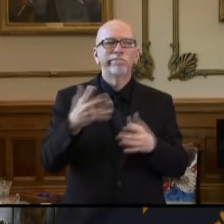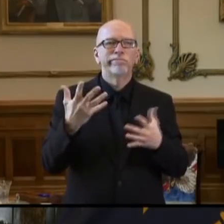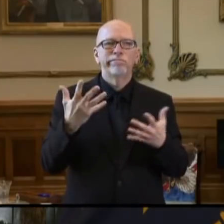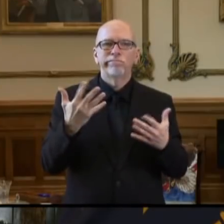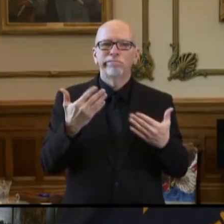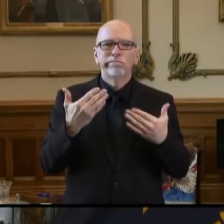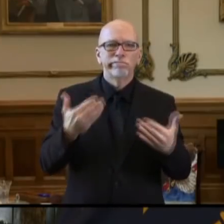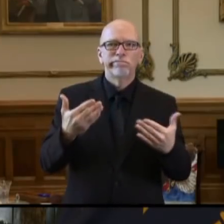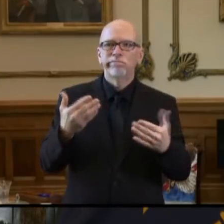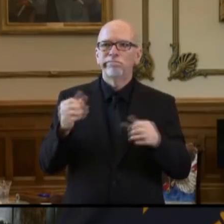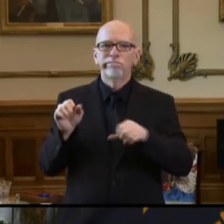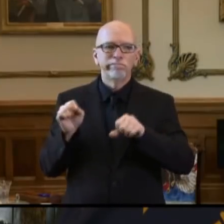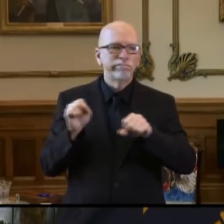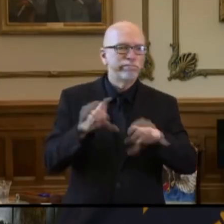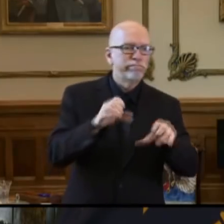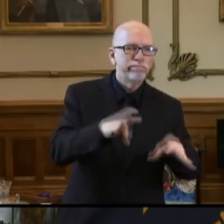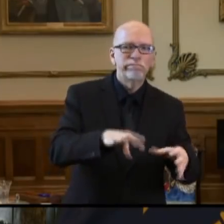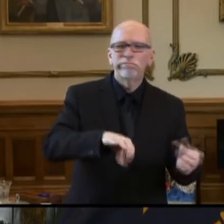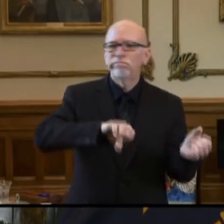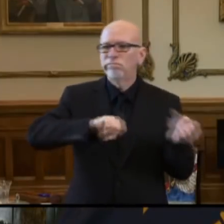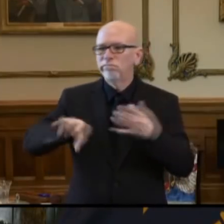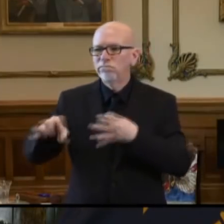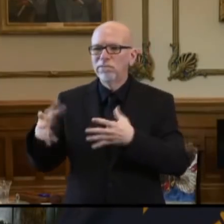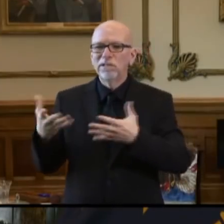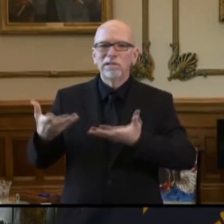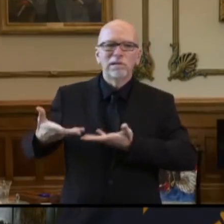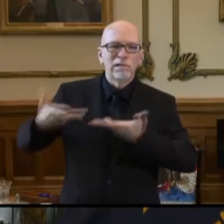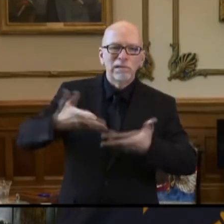ESSENTIAL WORKERS WHO ARE